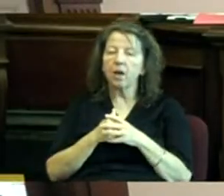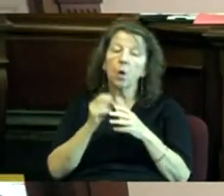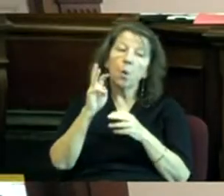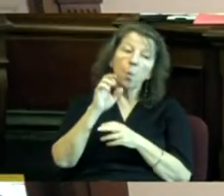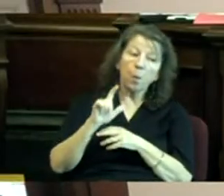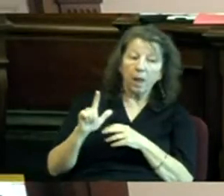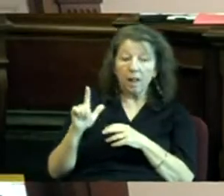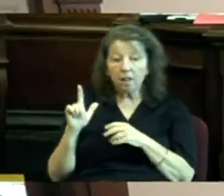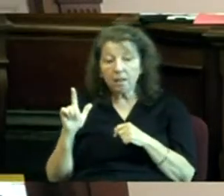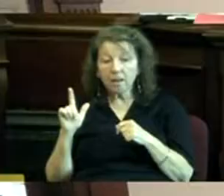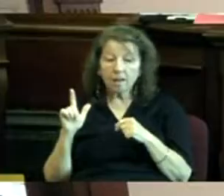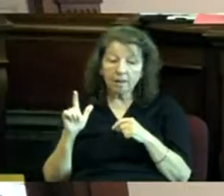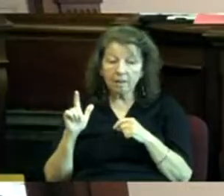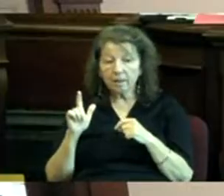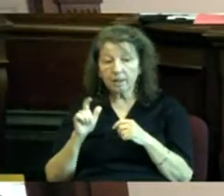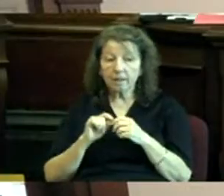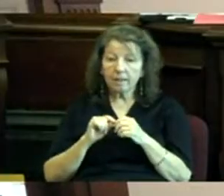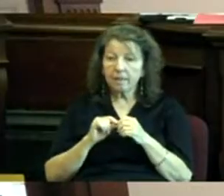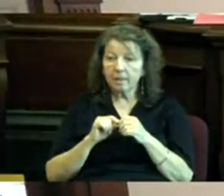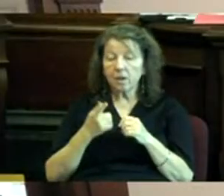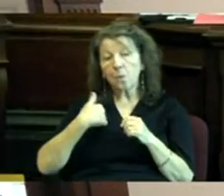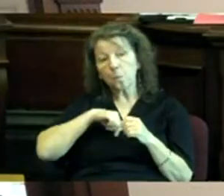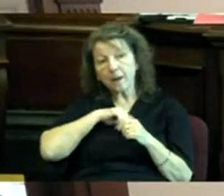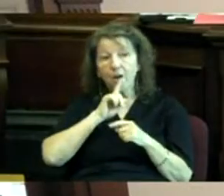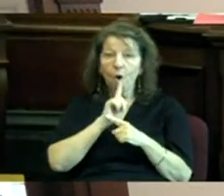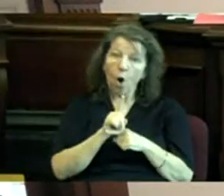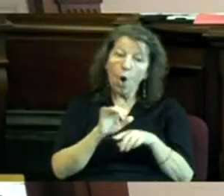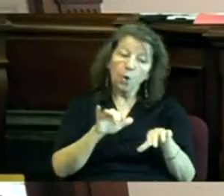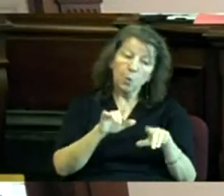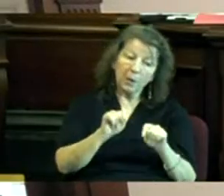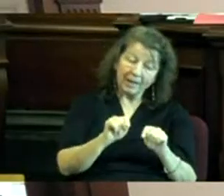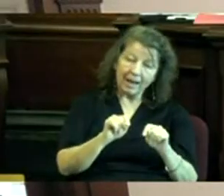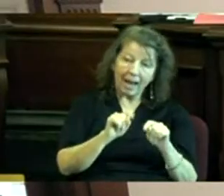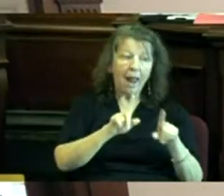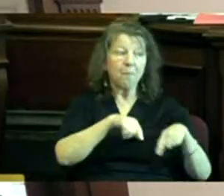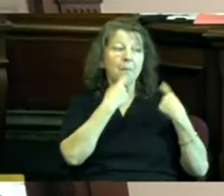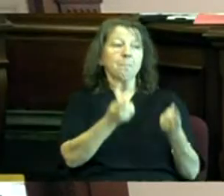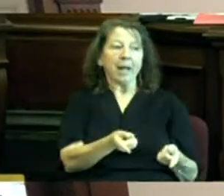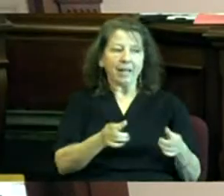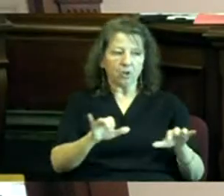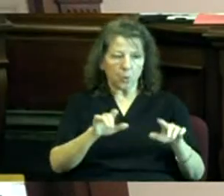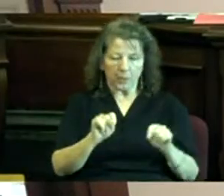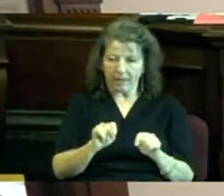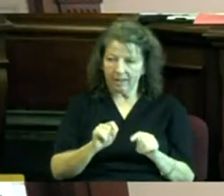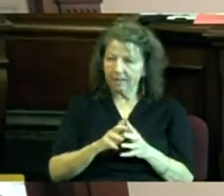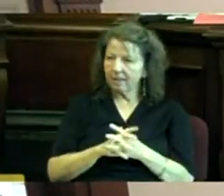shocking. The next year they